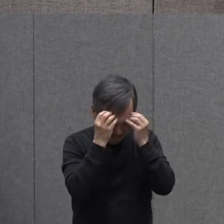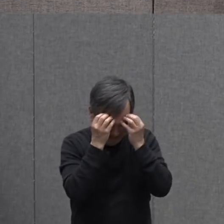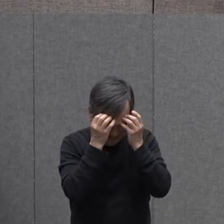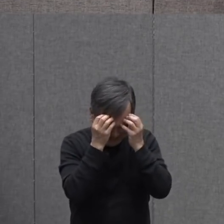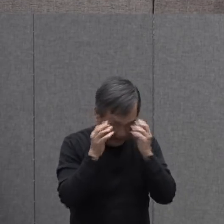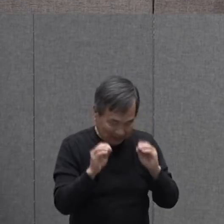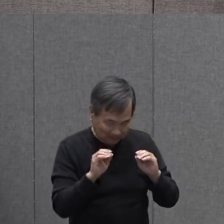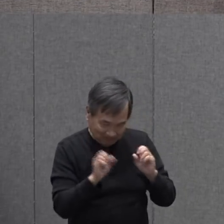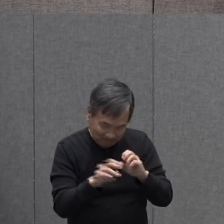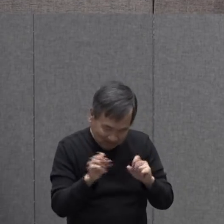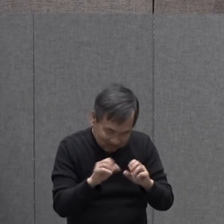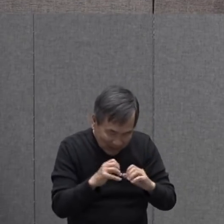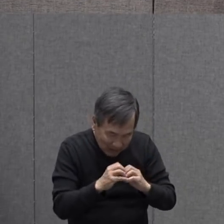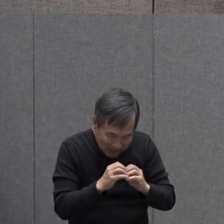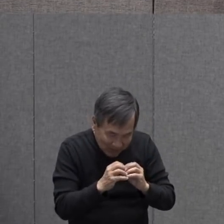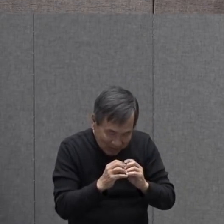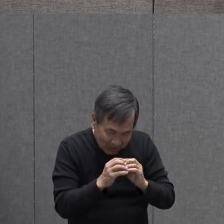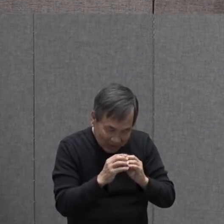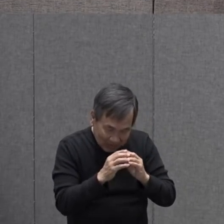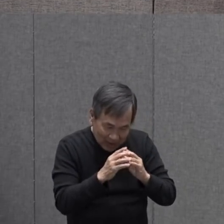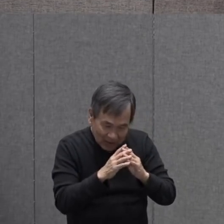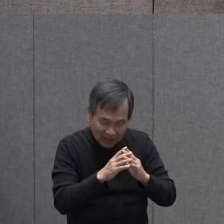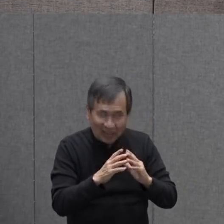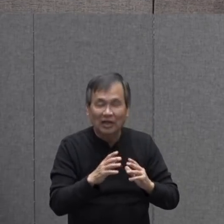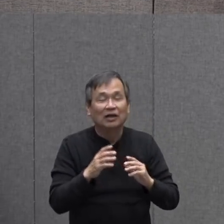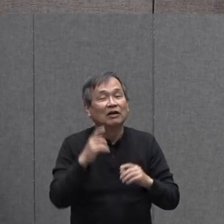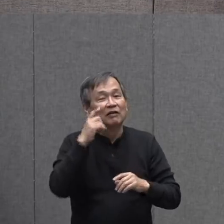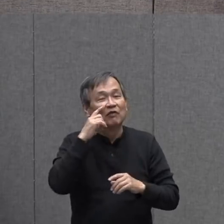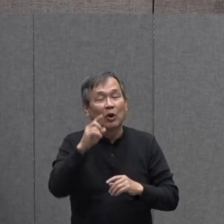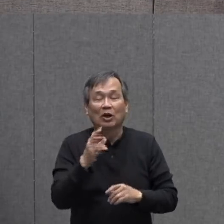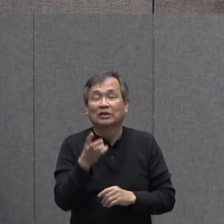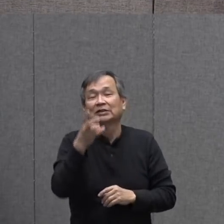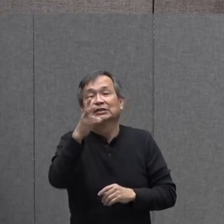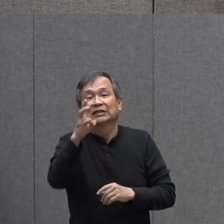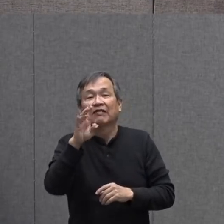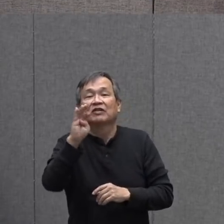How many new things can you make with these 17 blocks